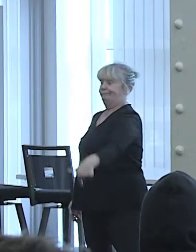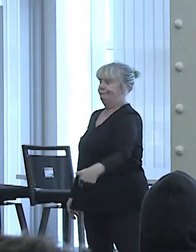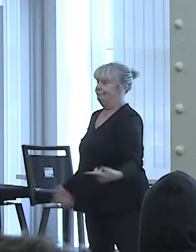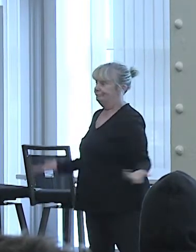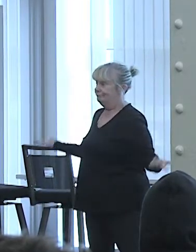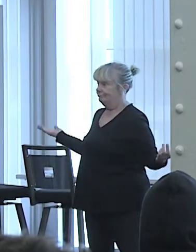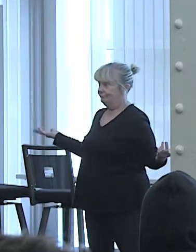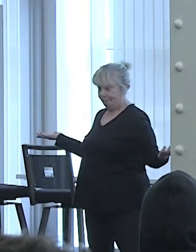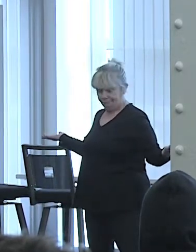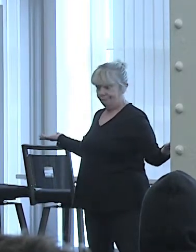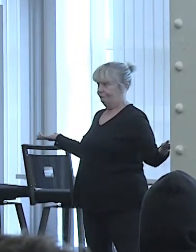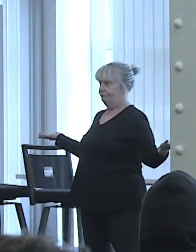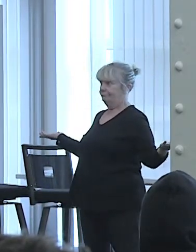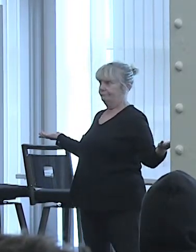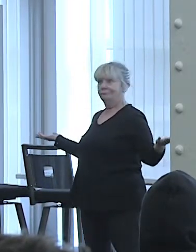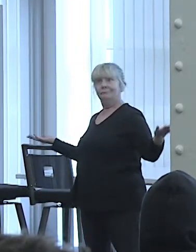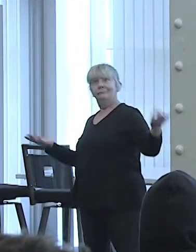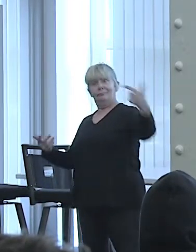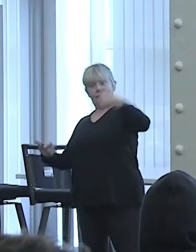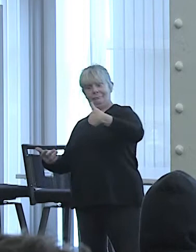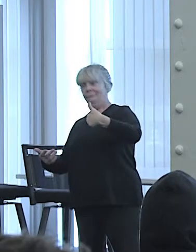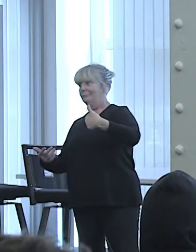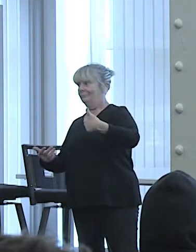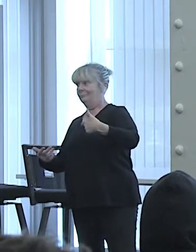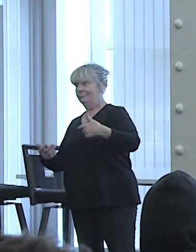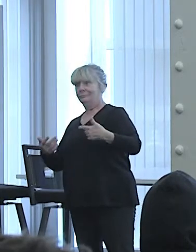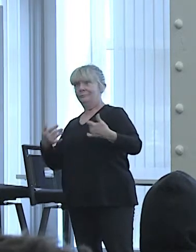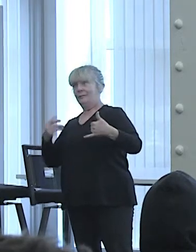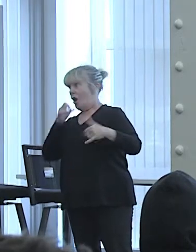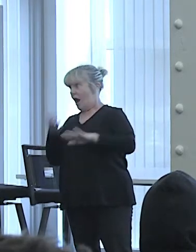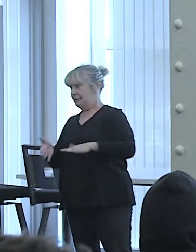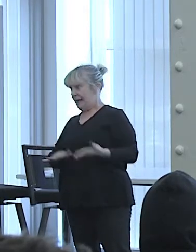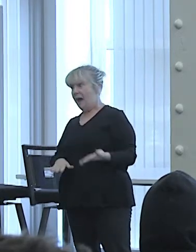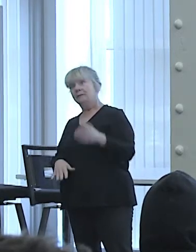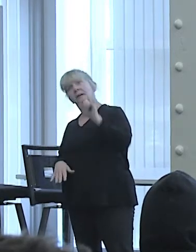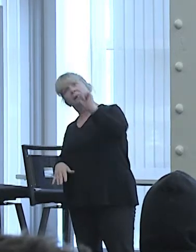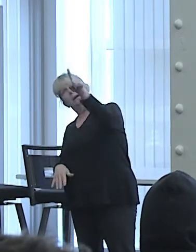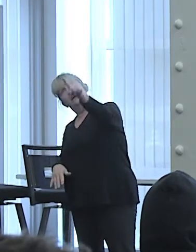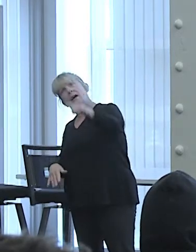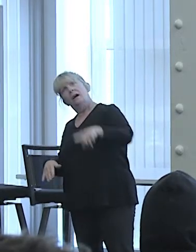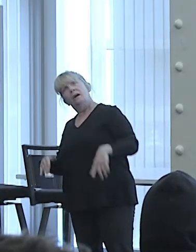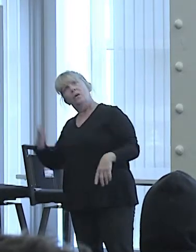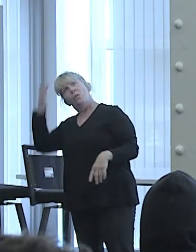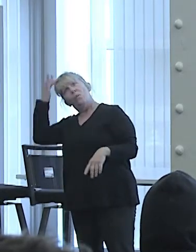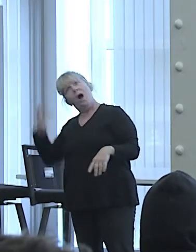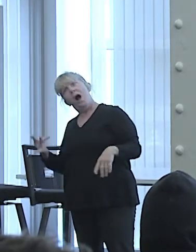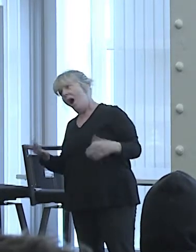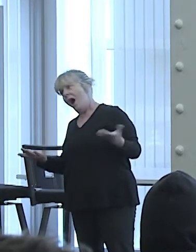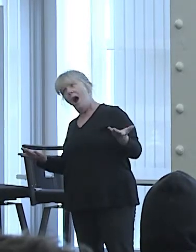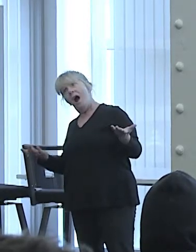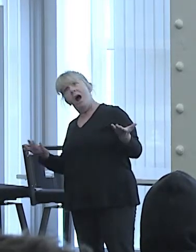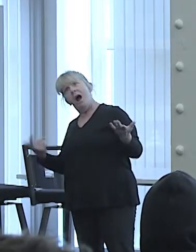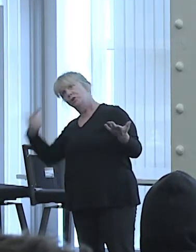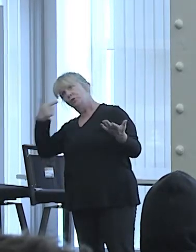and Charles asked the officer, he fortunately is not dead, he asked the officer, "Sir, why did you shoot me?"